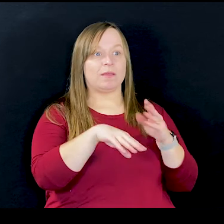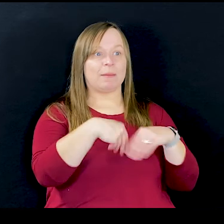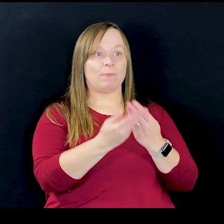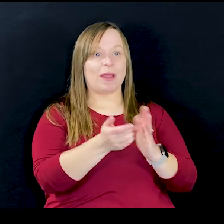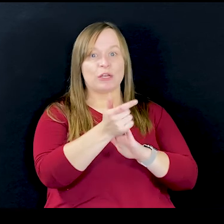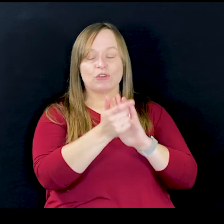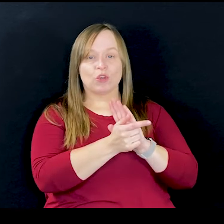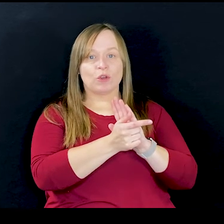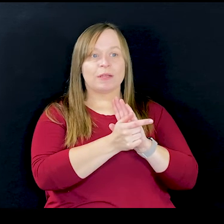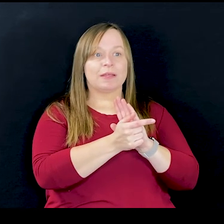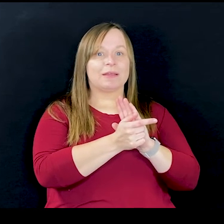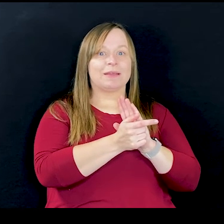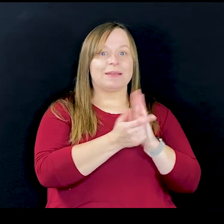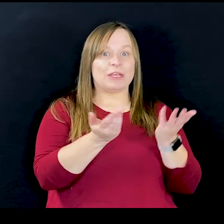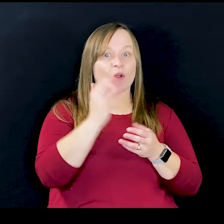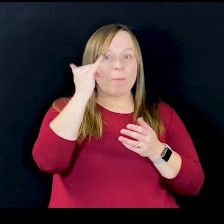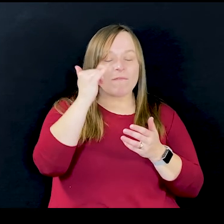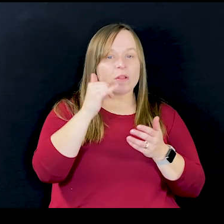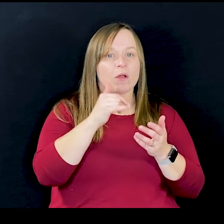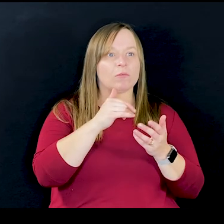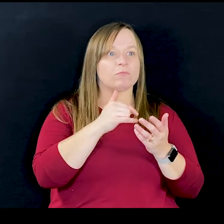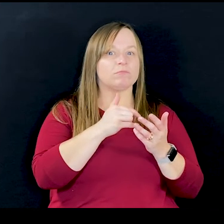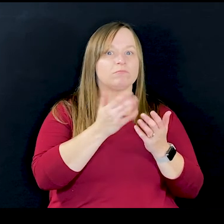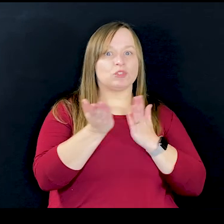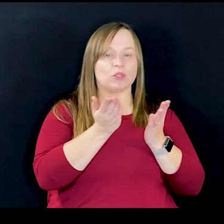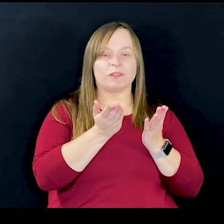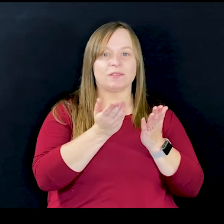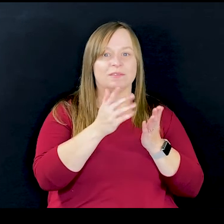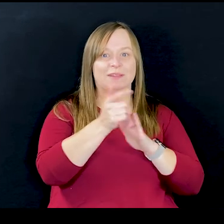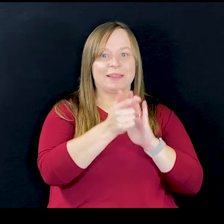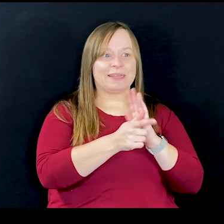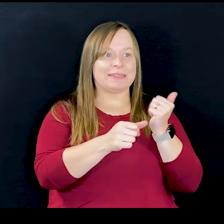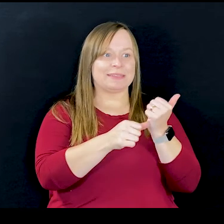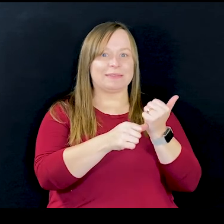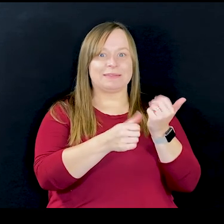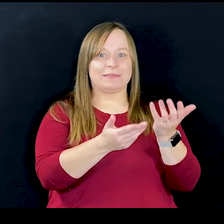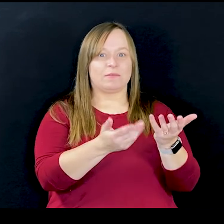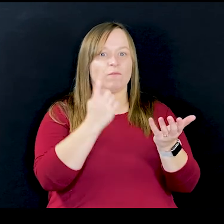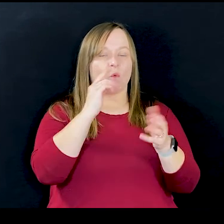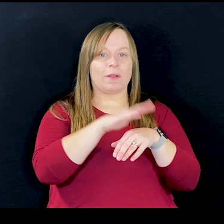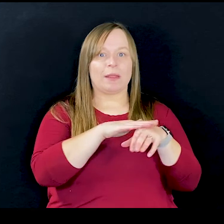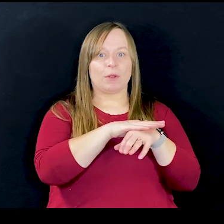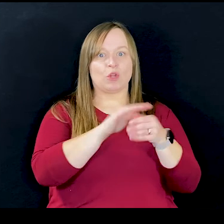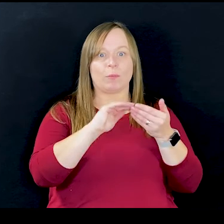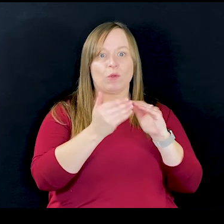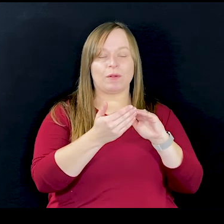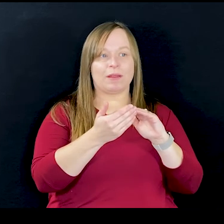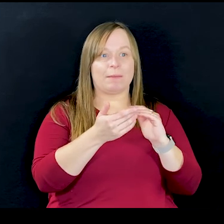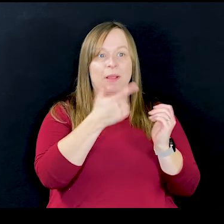could provide an attorney here in Buffalo that could service the legal needs of the Native American community.